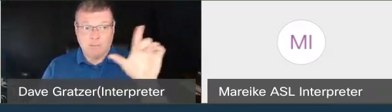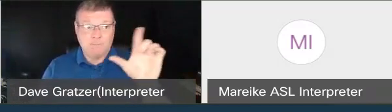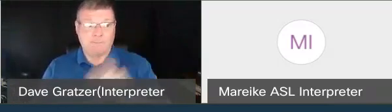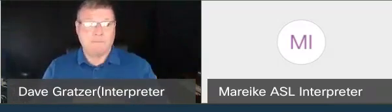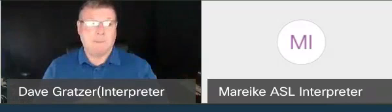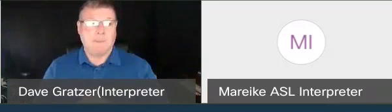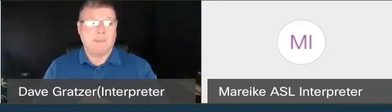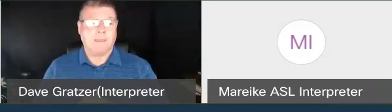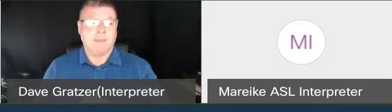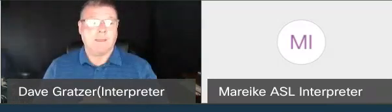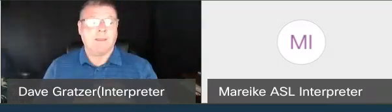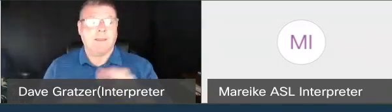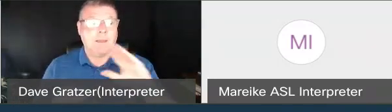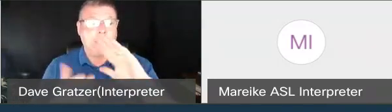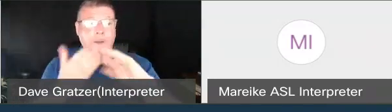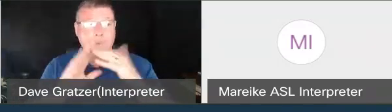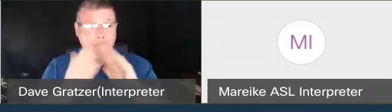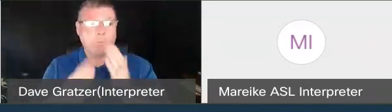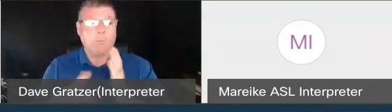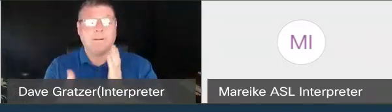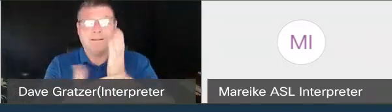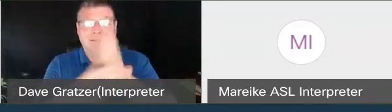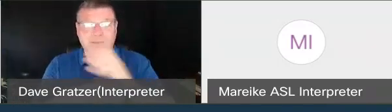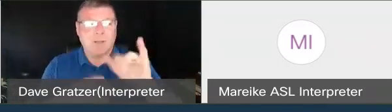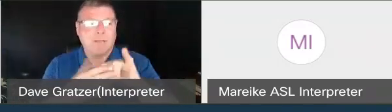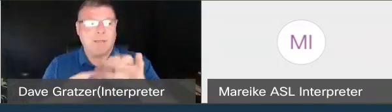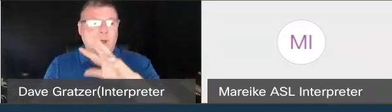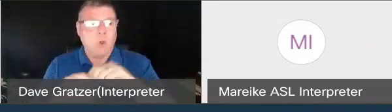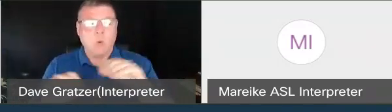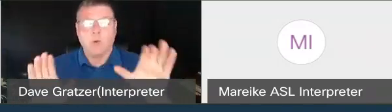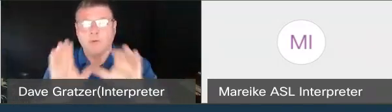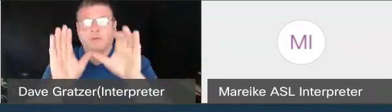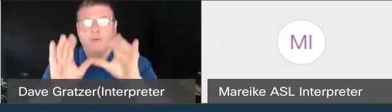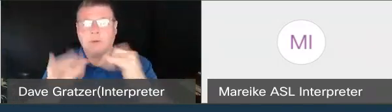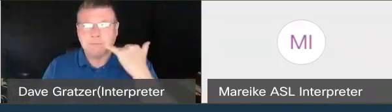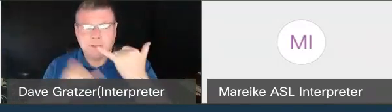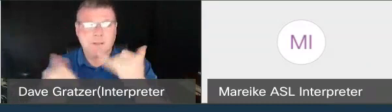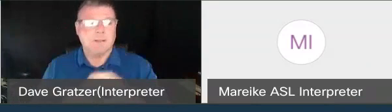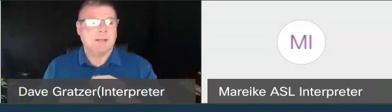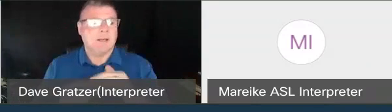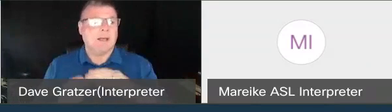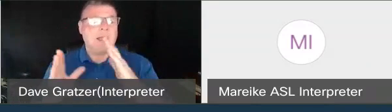The program incorporates community interventions that include, uh, crisis lines, proactive planning steps,